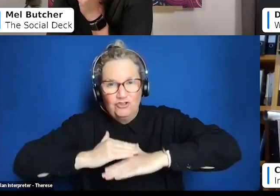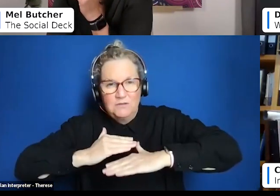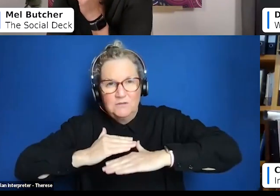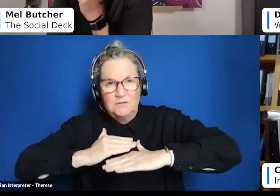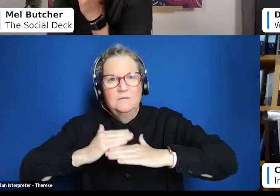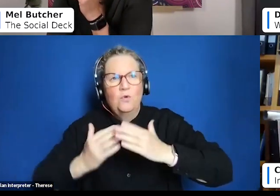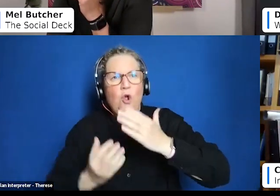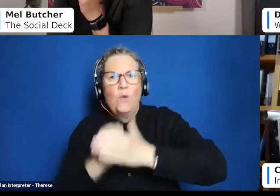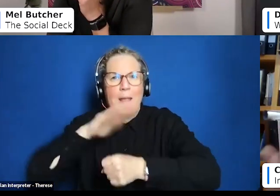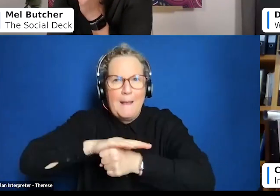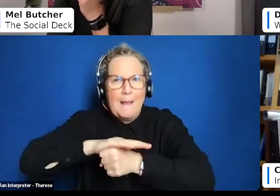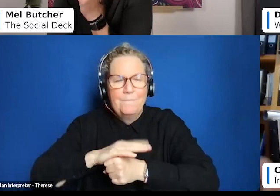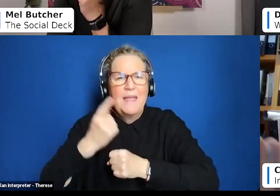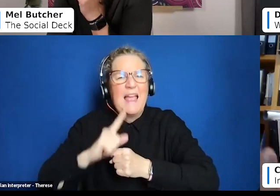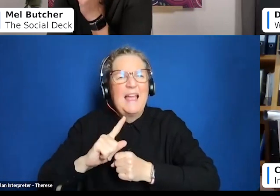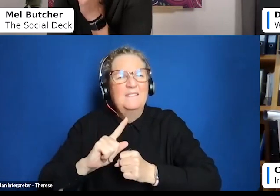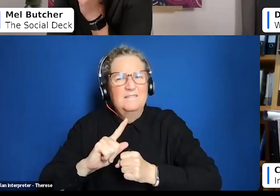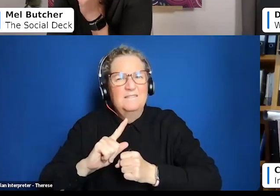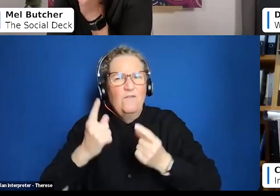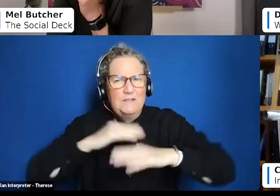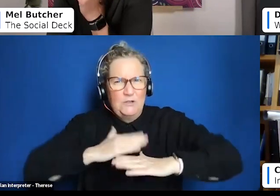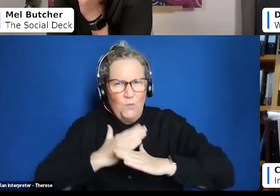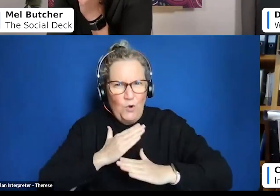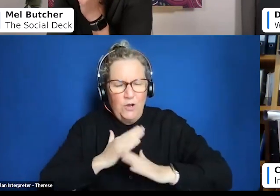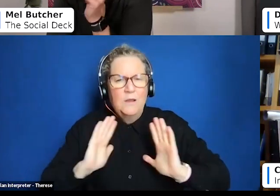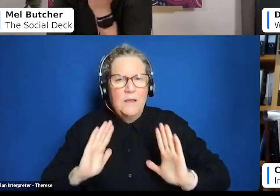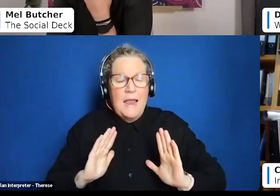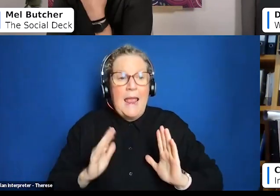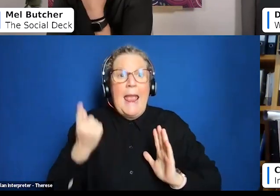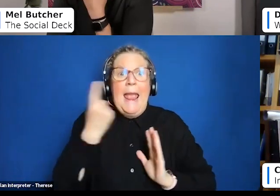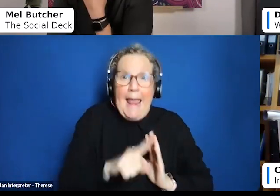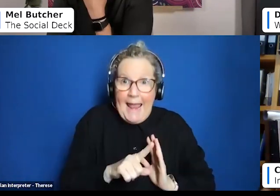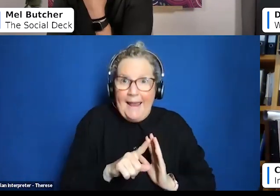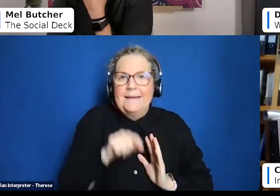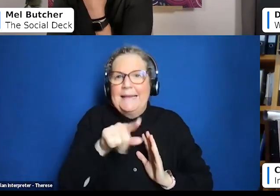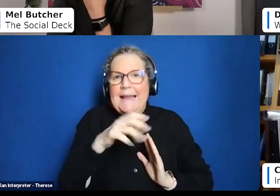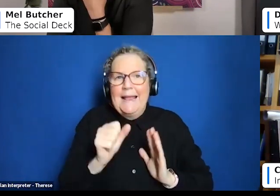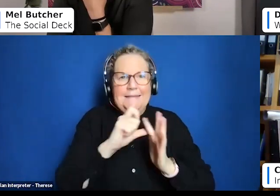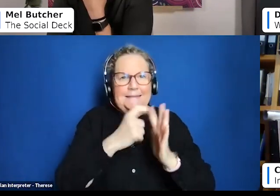and the First Nations work and he has the has data expertise